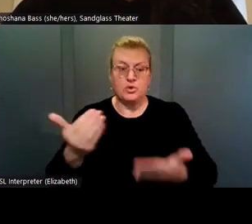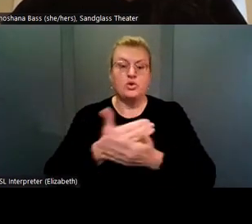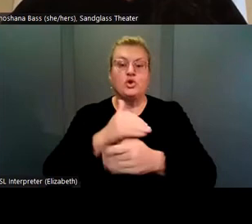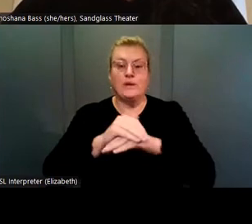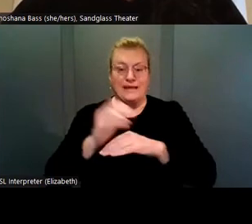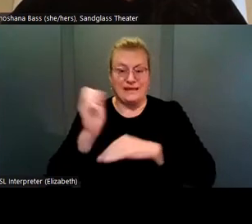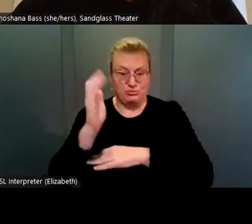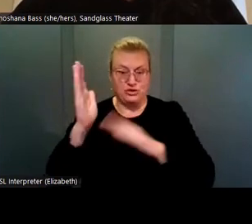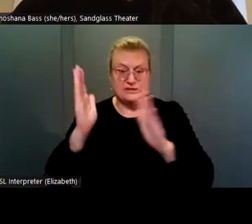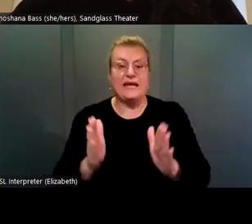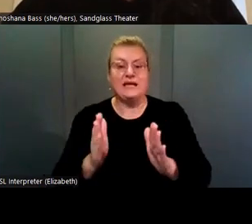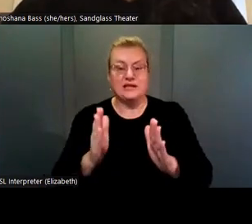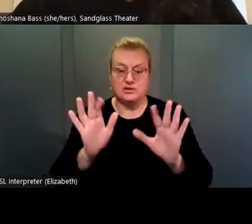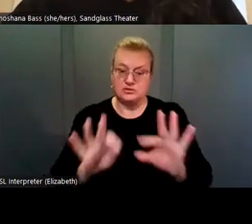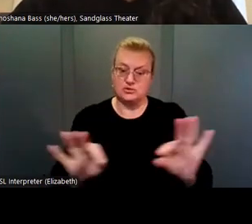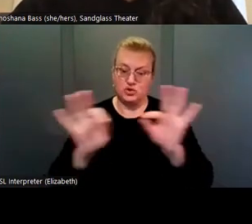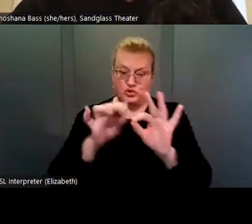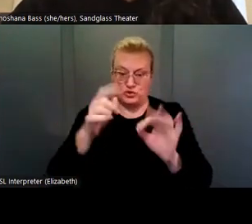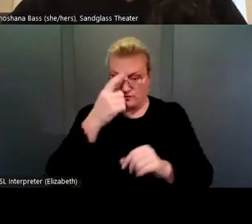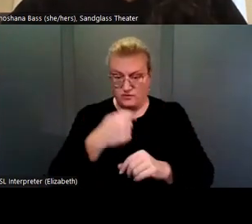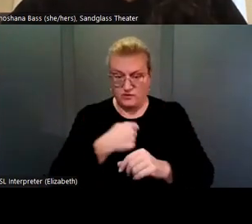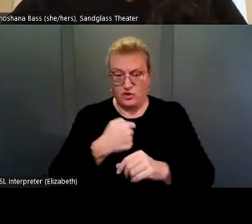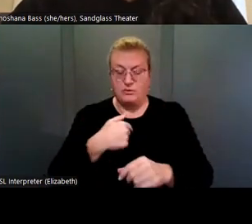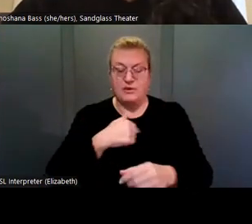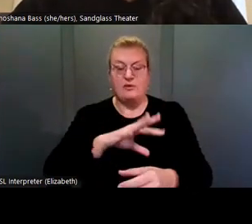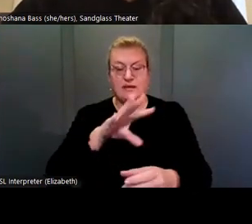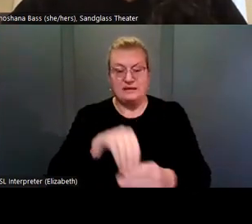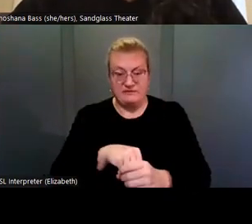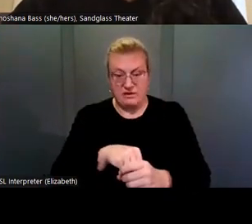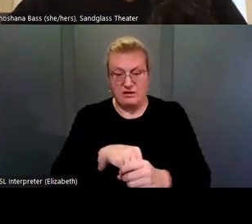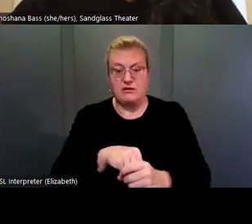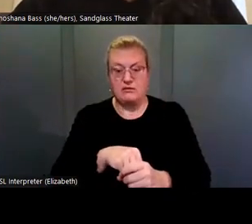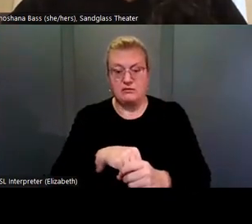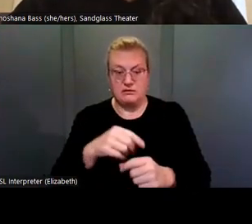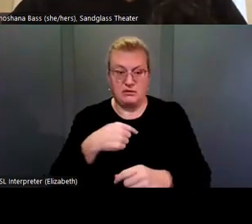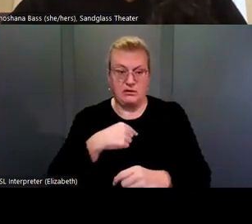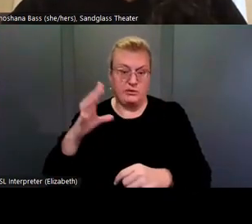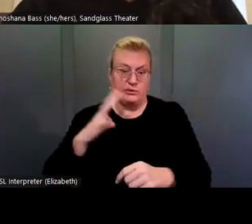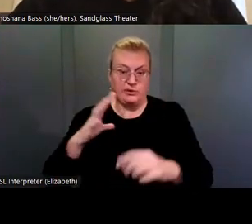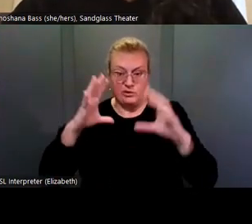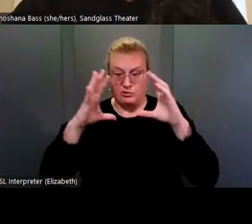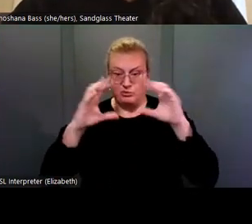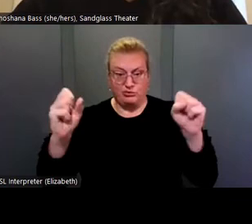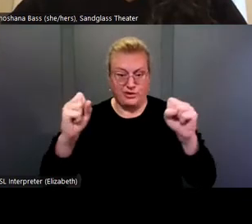has been crucial for me and I've been involved, I mean, I was president years ago,